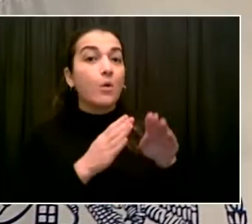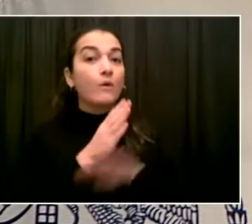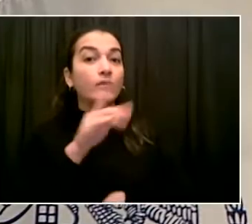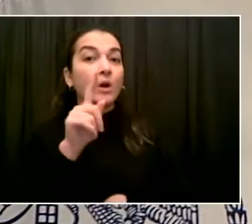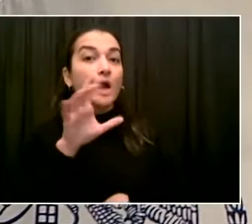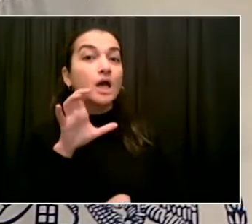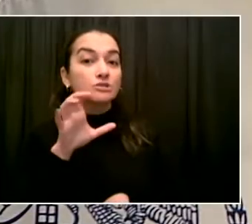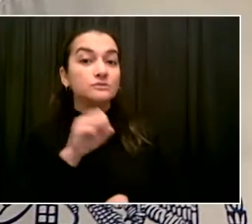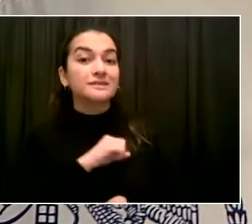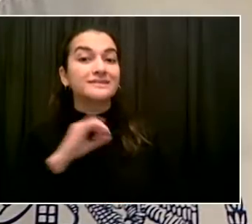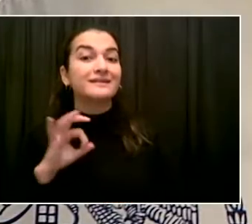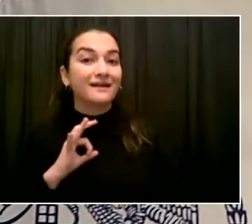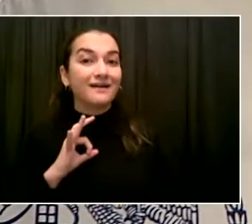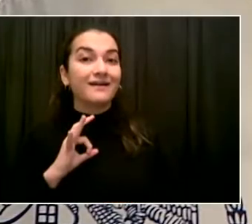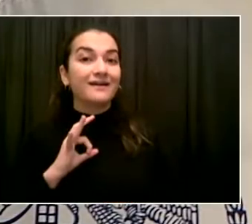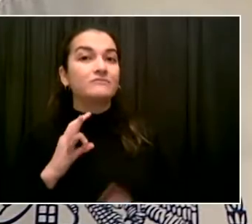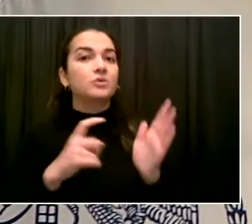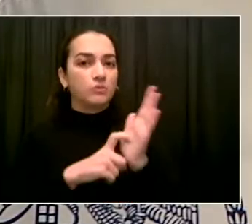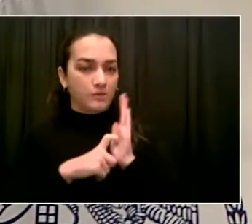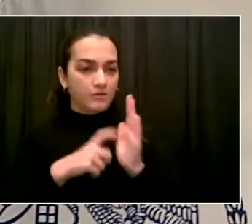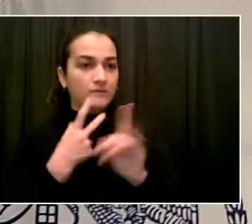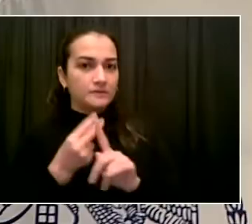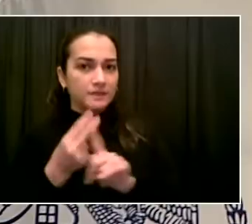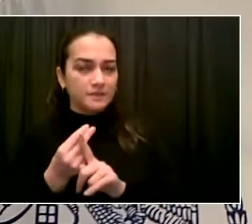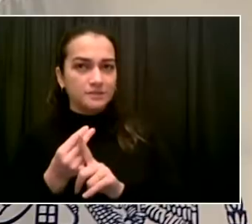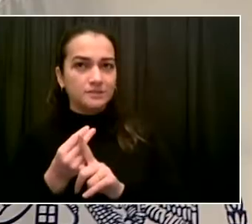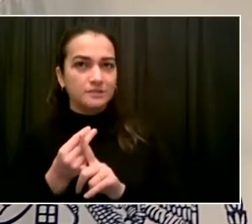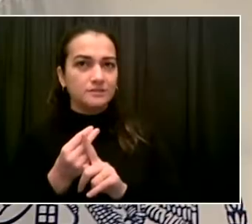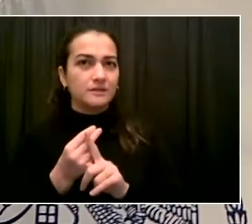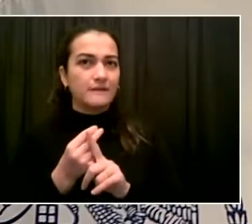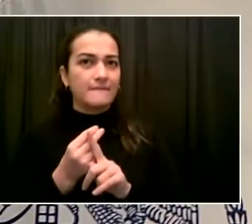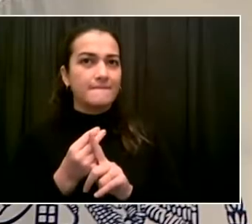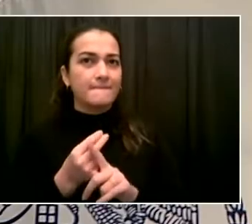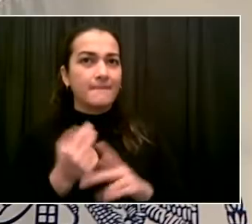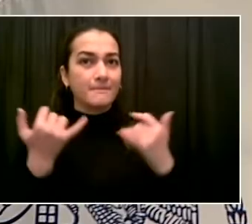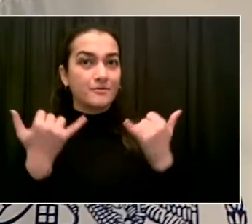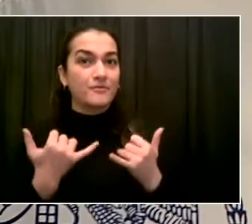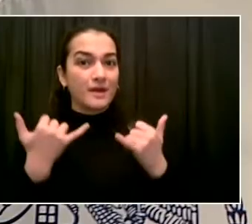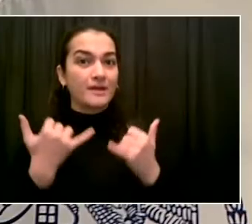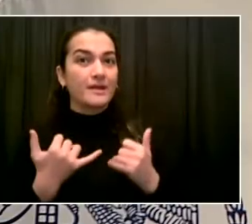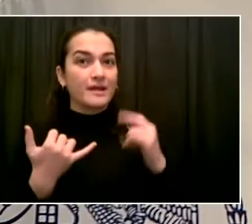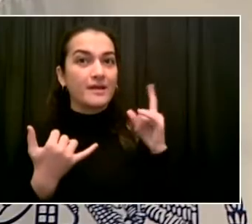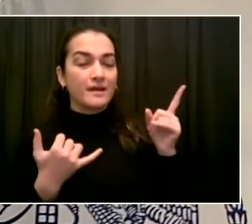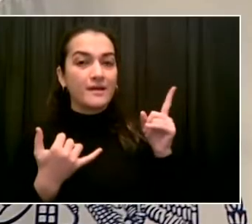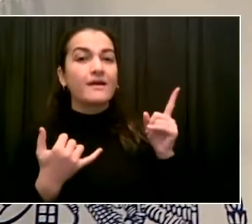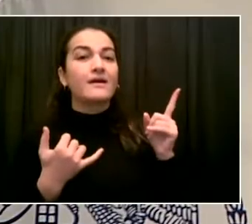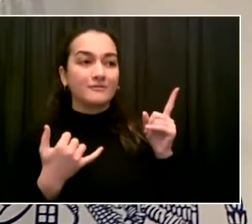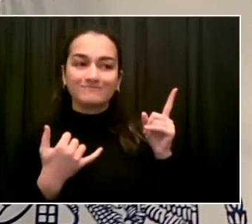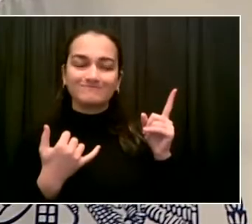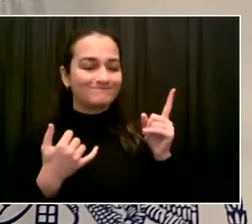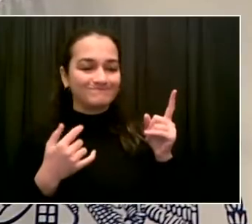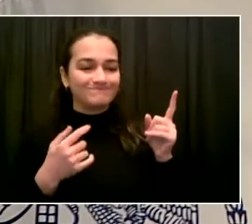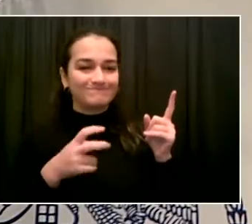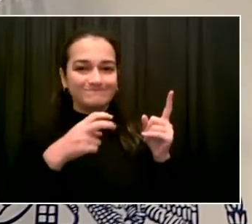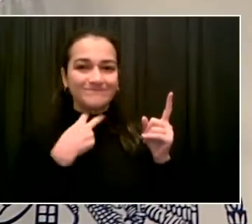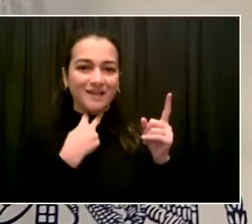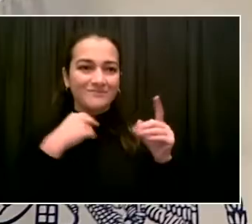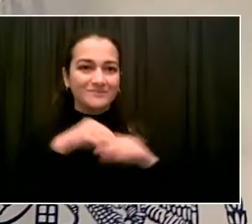MORE THAN 100 EMPLOYEES. THAT IS CURRENTLY STALLED IN COURT SO WHAT MAKES